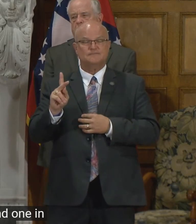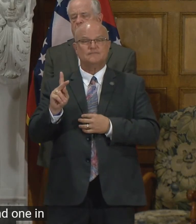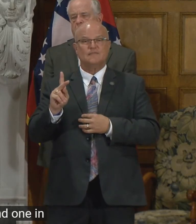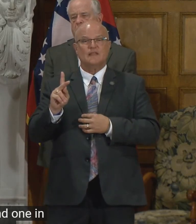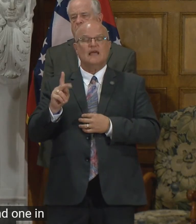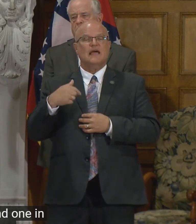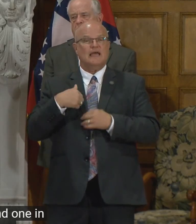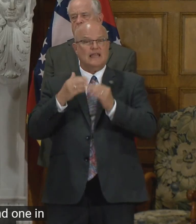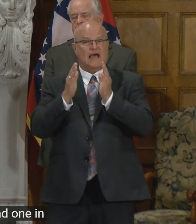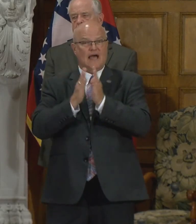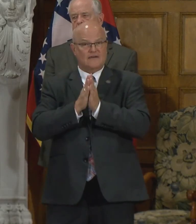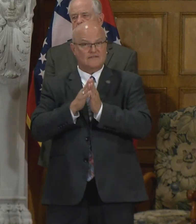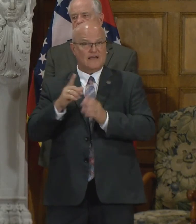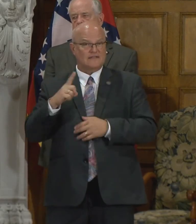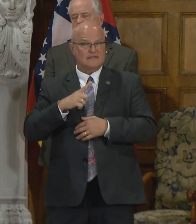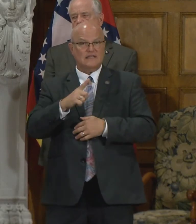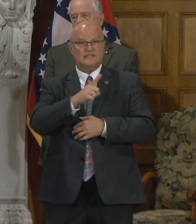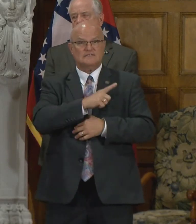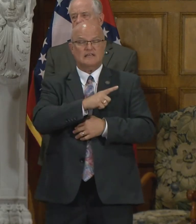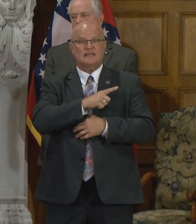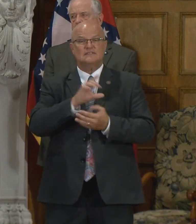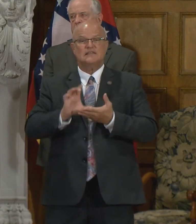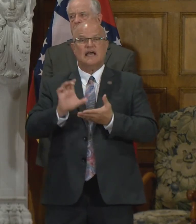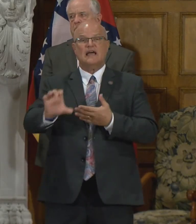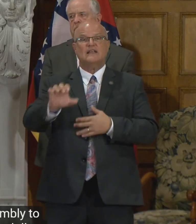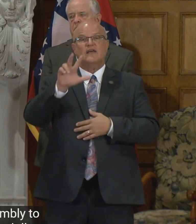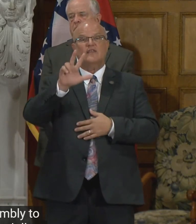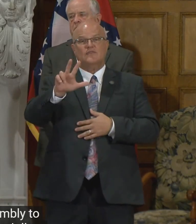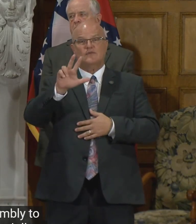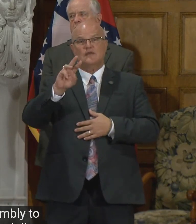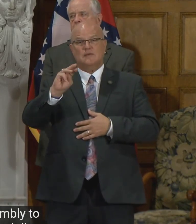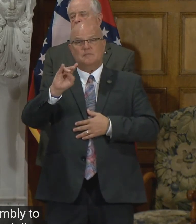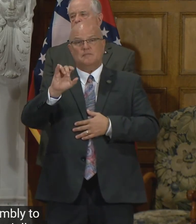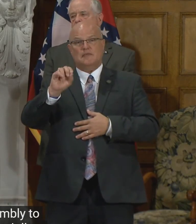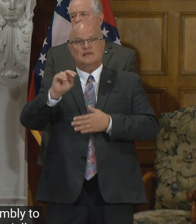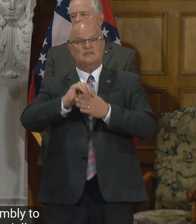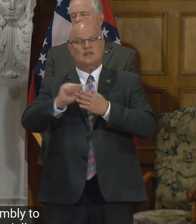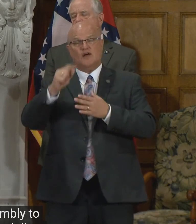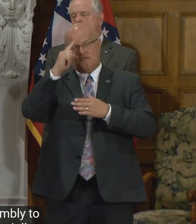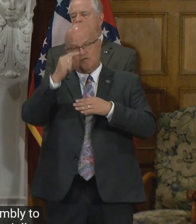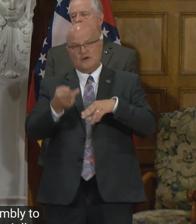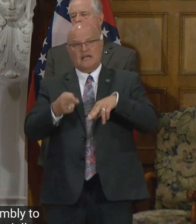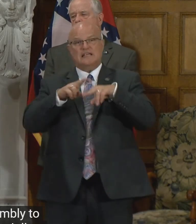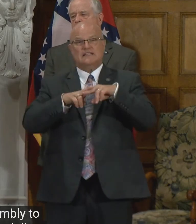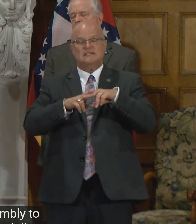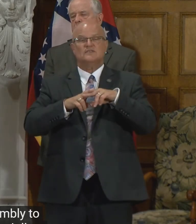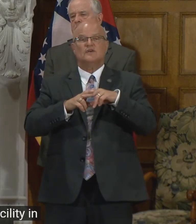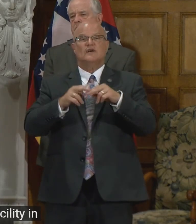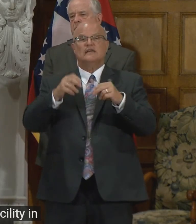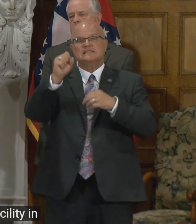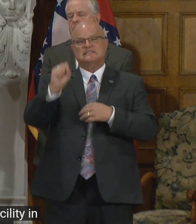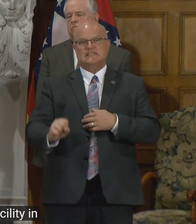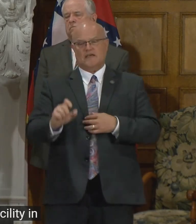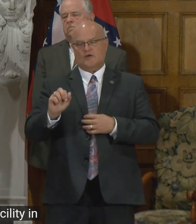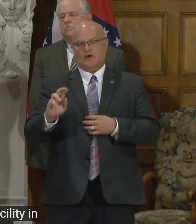I've asked the General Assembly to allocate. $3 million for an additional facility in South Arkansas.